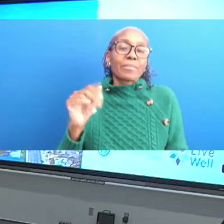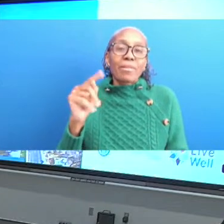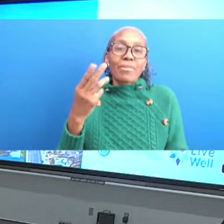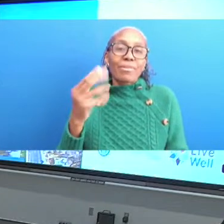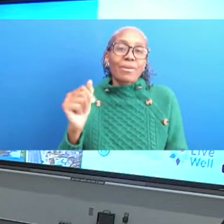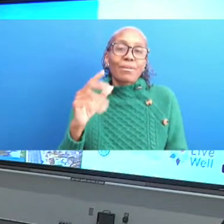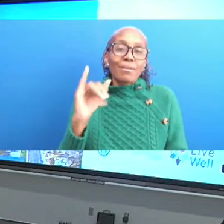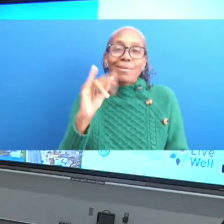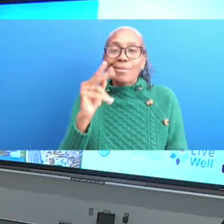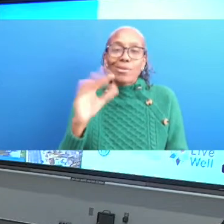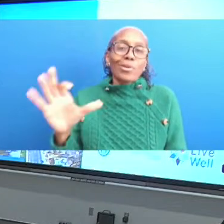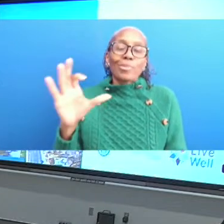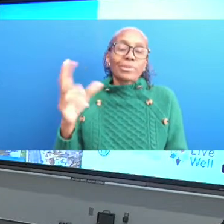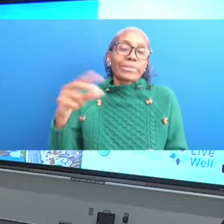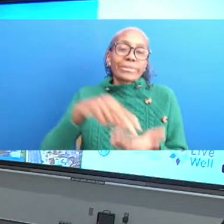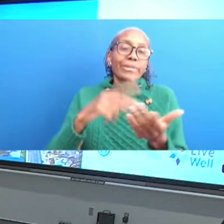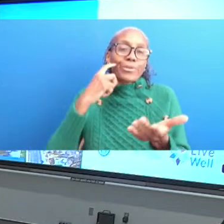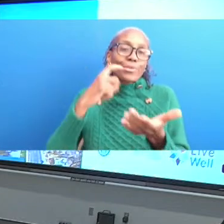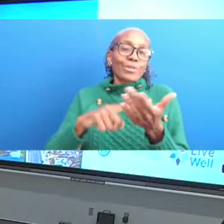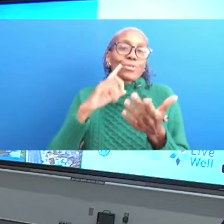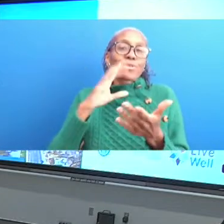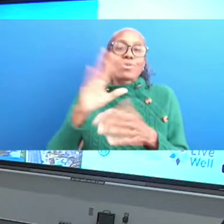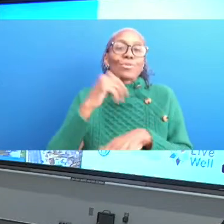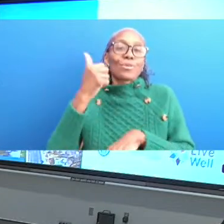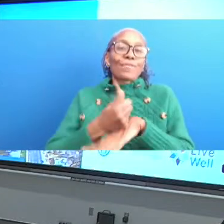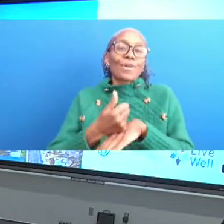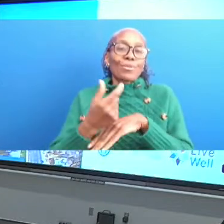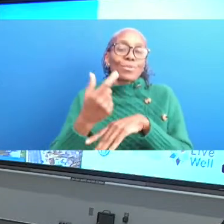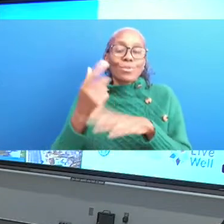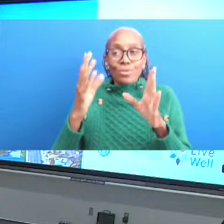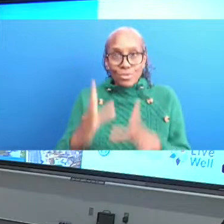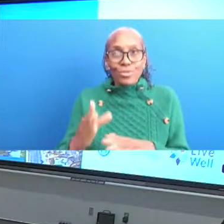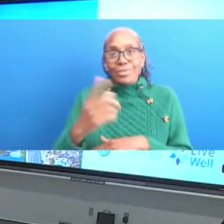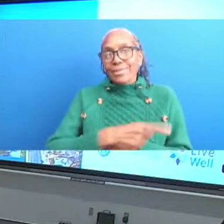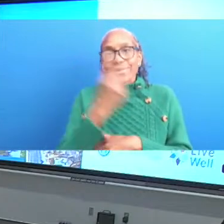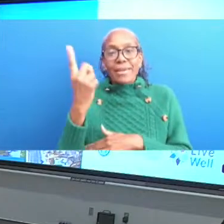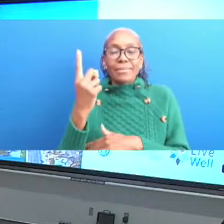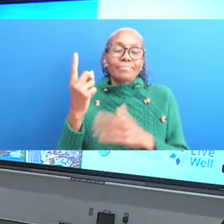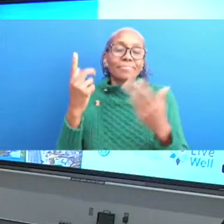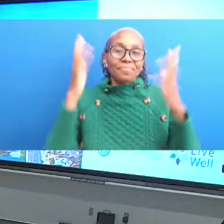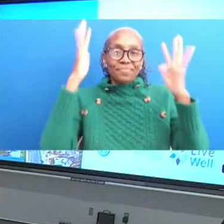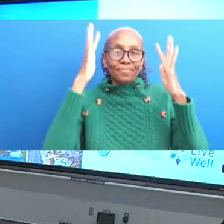LADIES OF DELTA SIGMA THETA